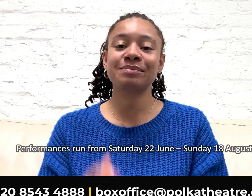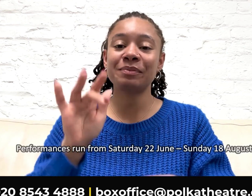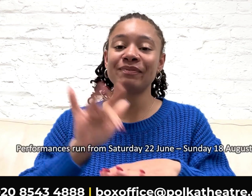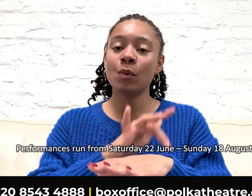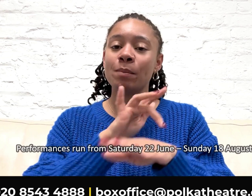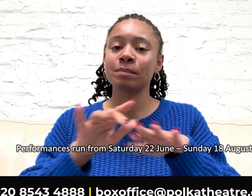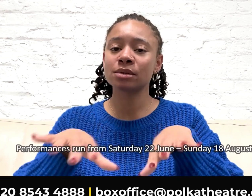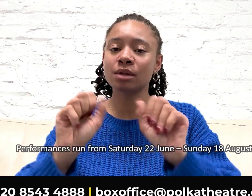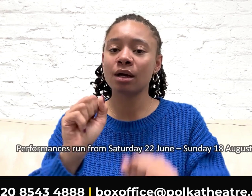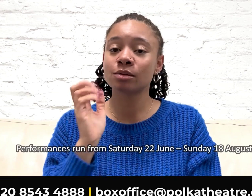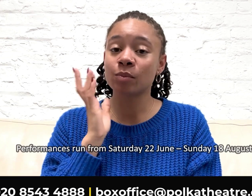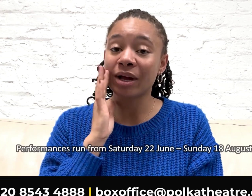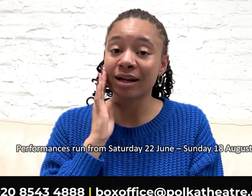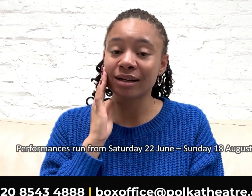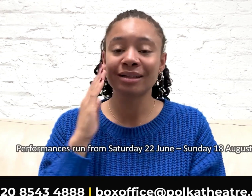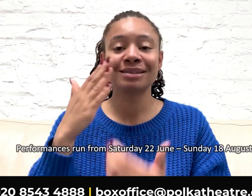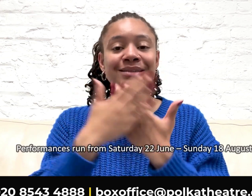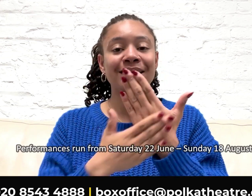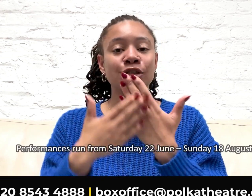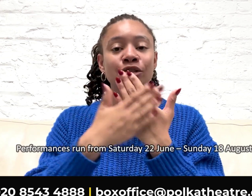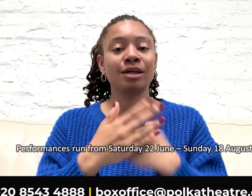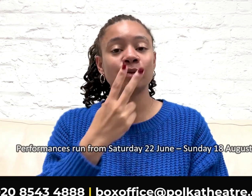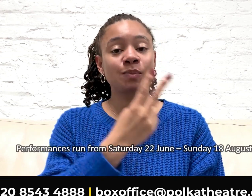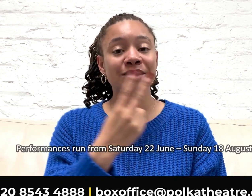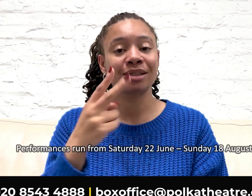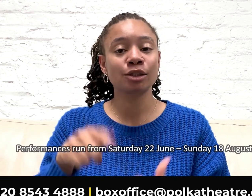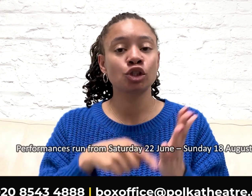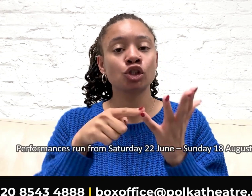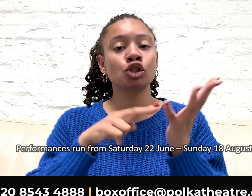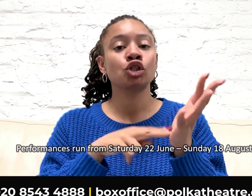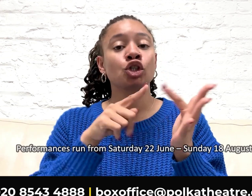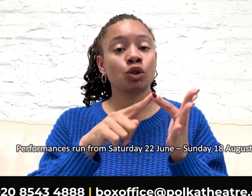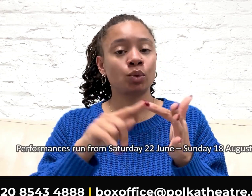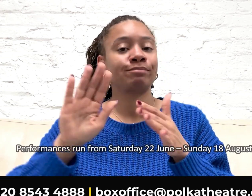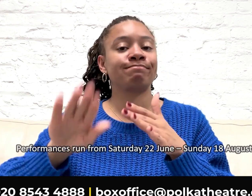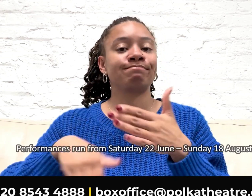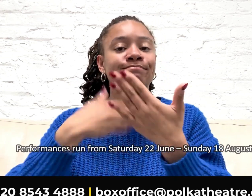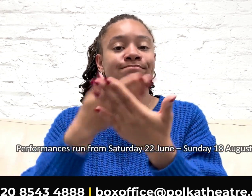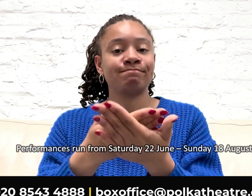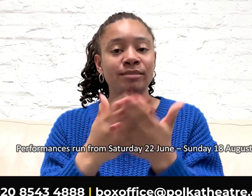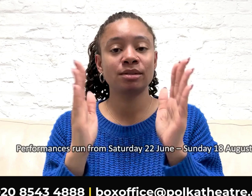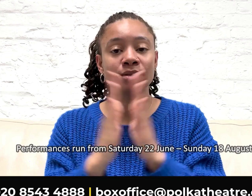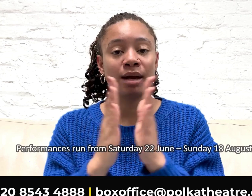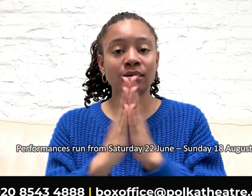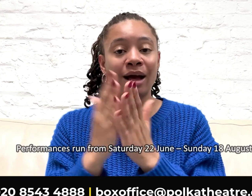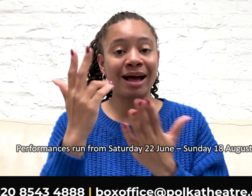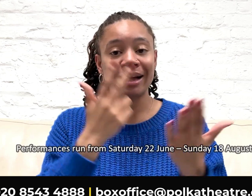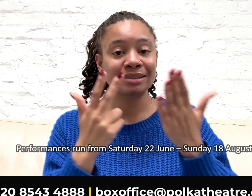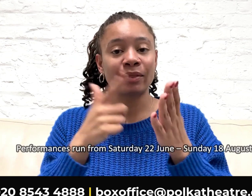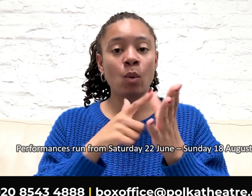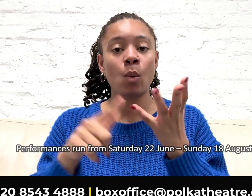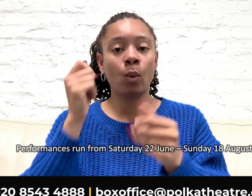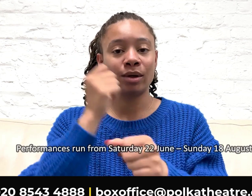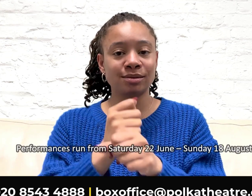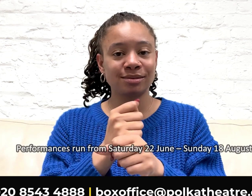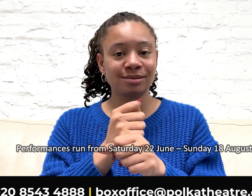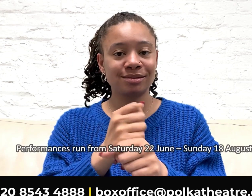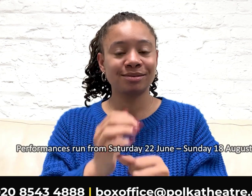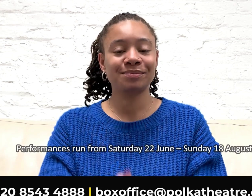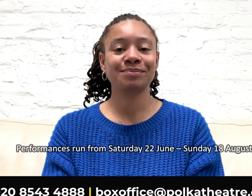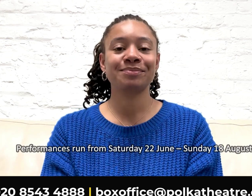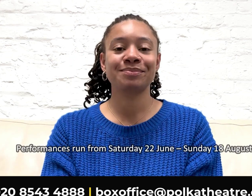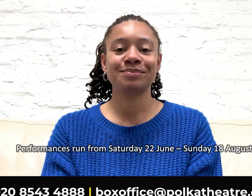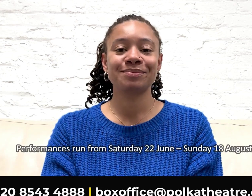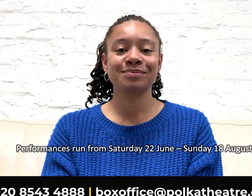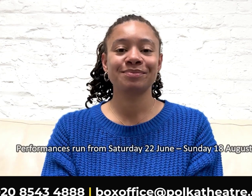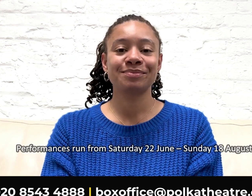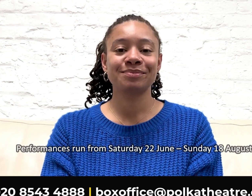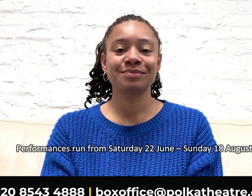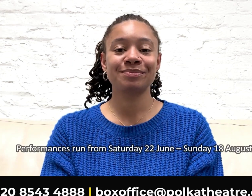Performances run from Saturday 22 June – Sunday 18 August.